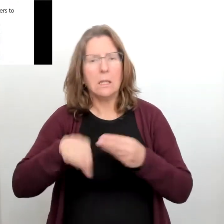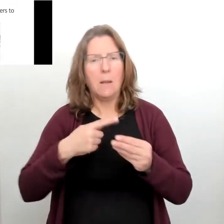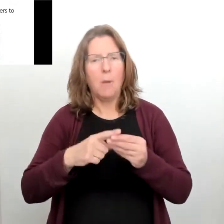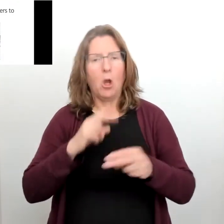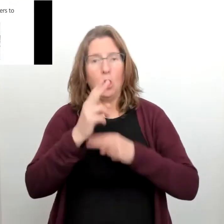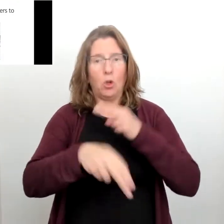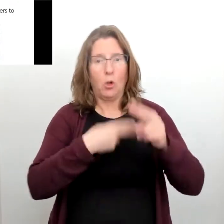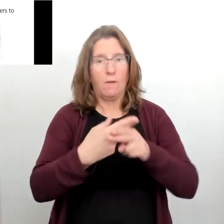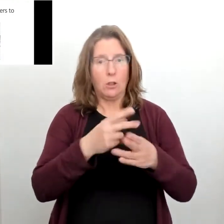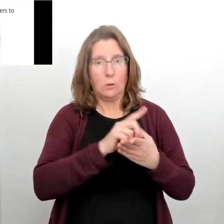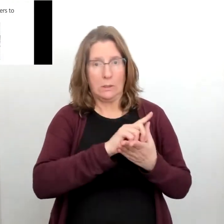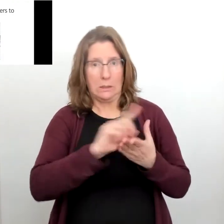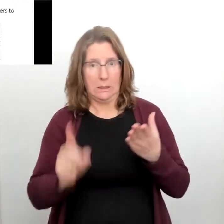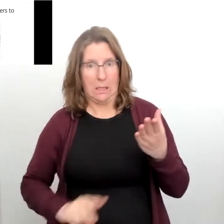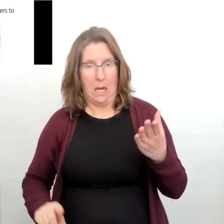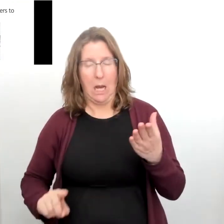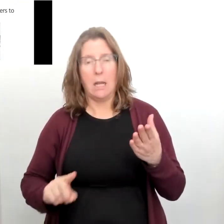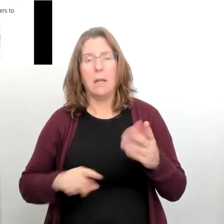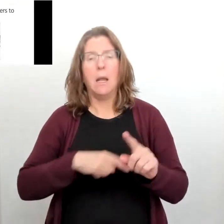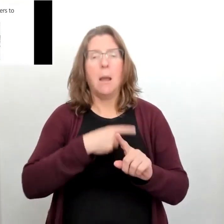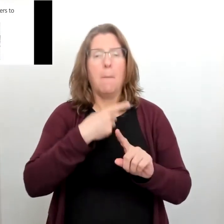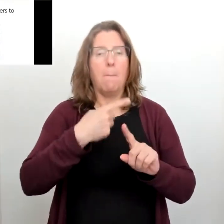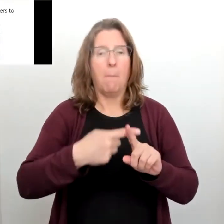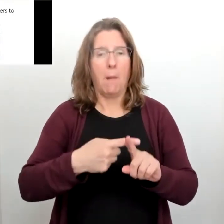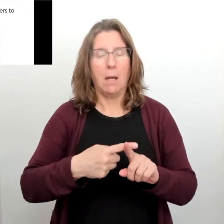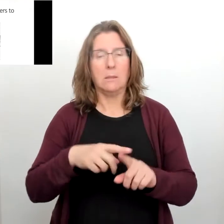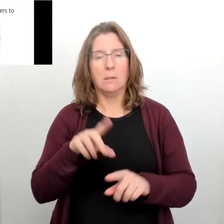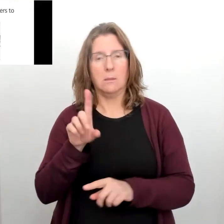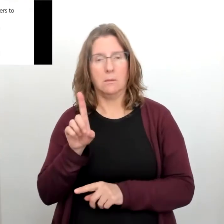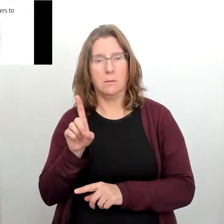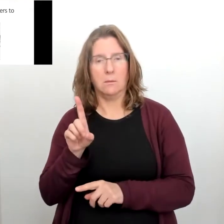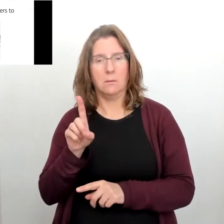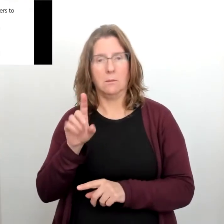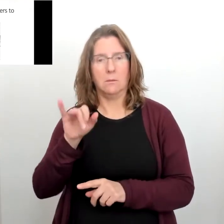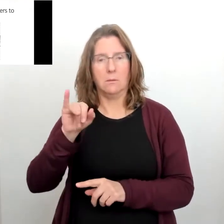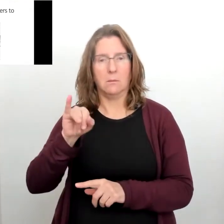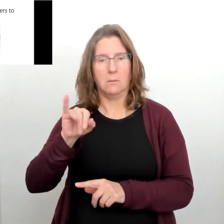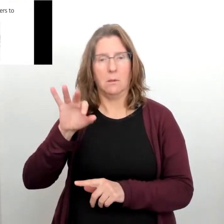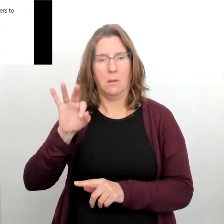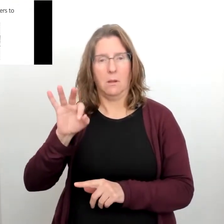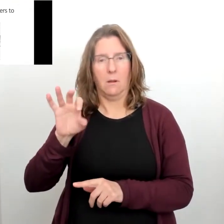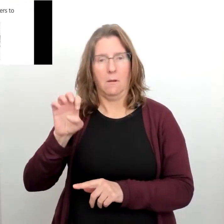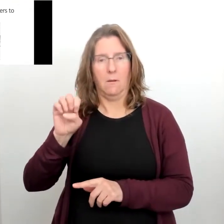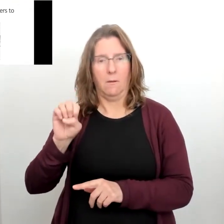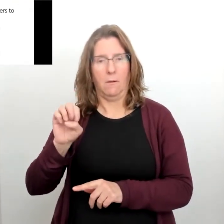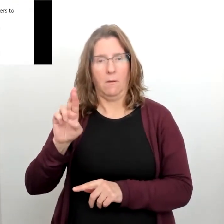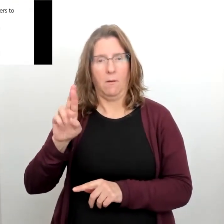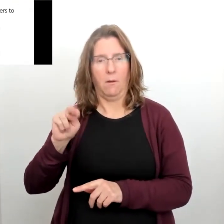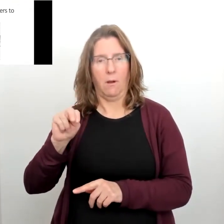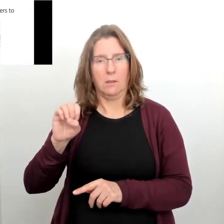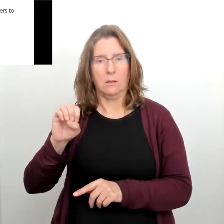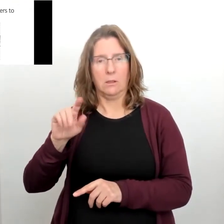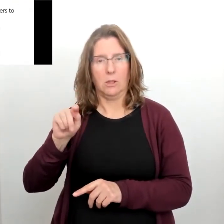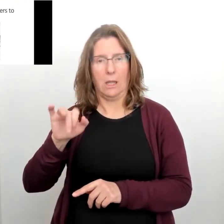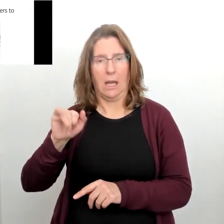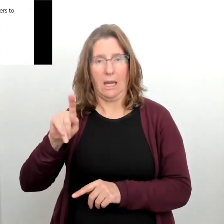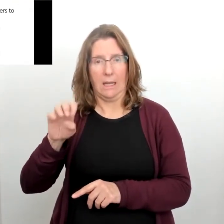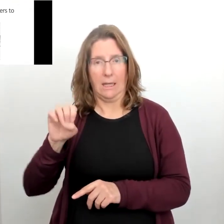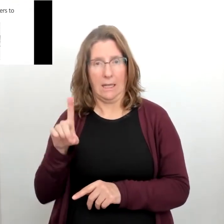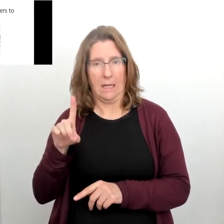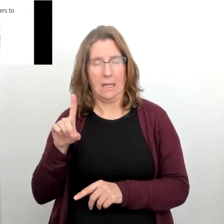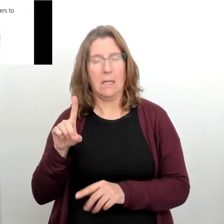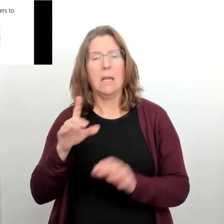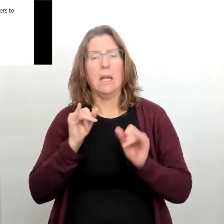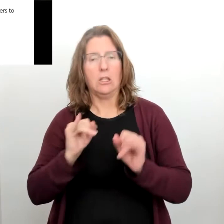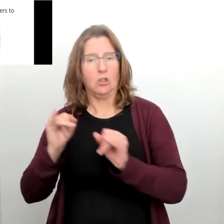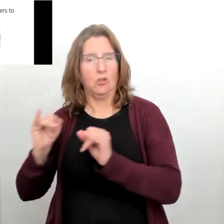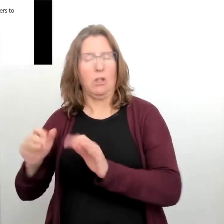We are still incorporating Universal Design for Learning and Differentiated Instruction principles.